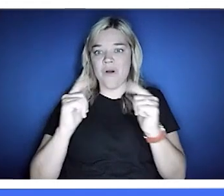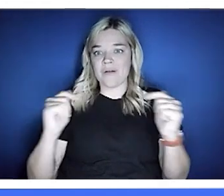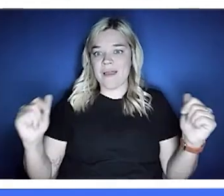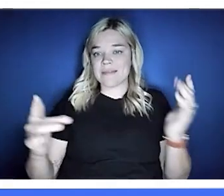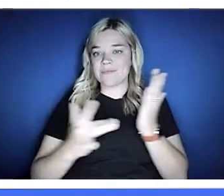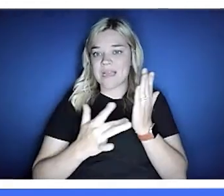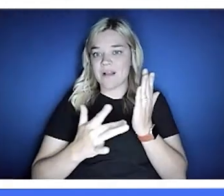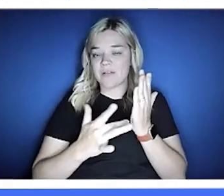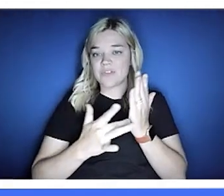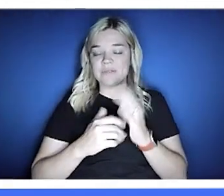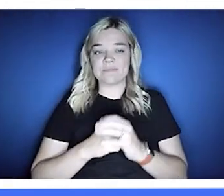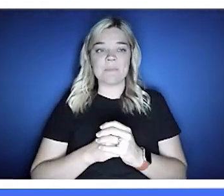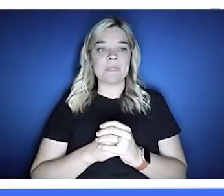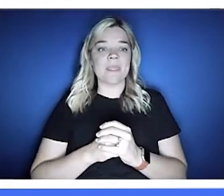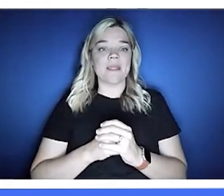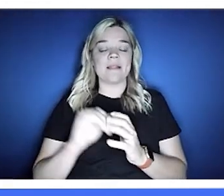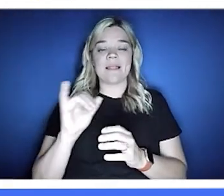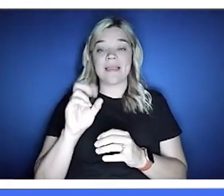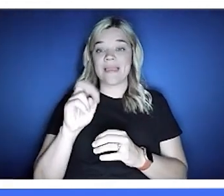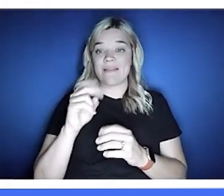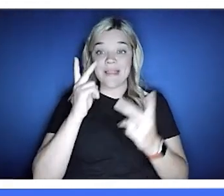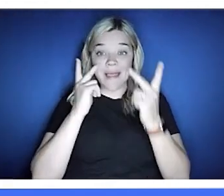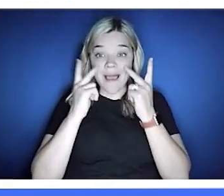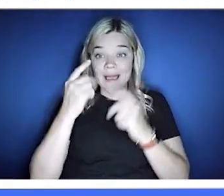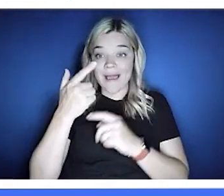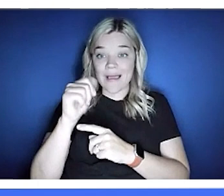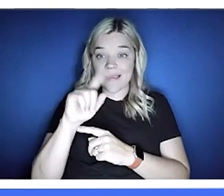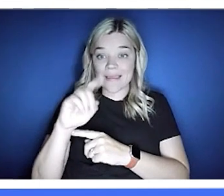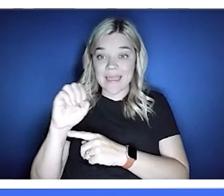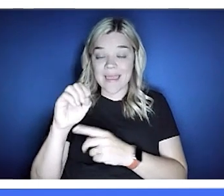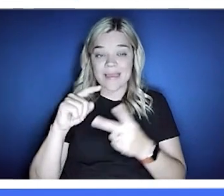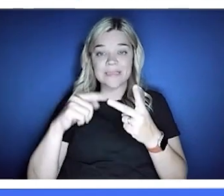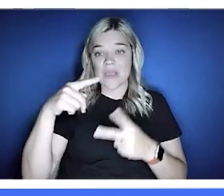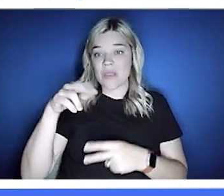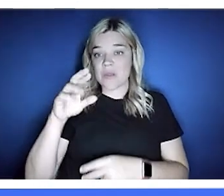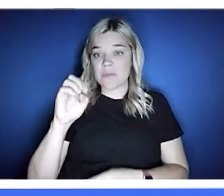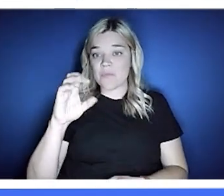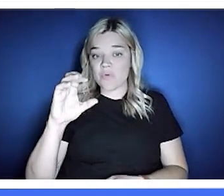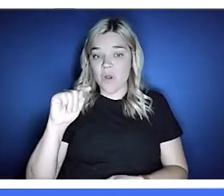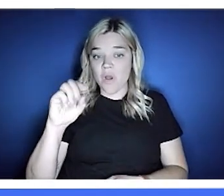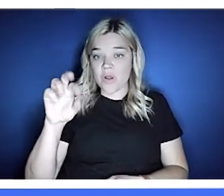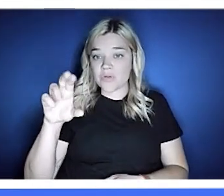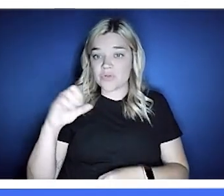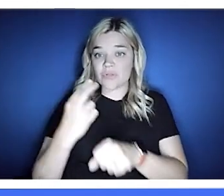As far as like even I gave, we have proctors that work with candidates that want to take